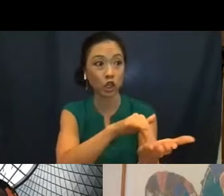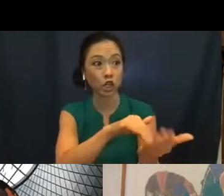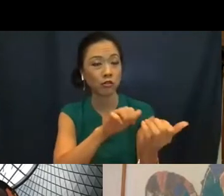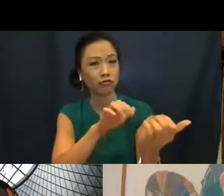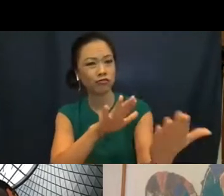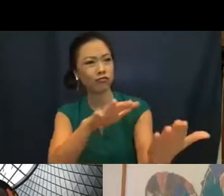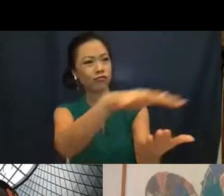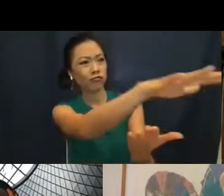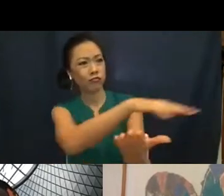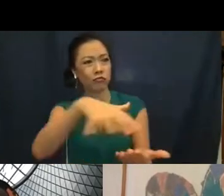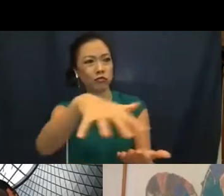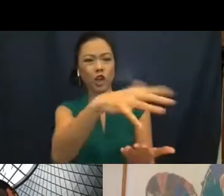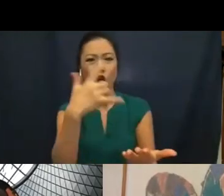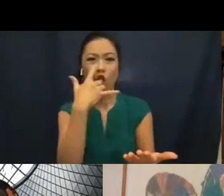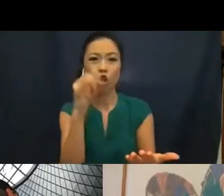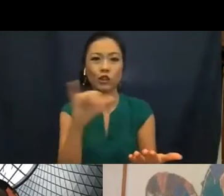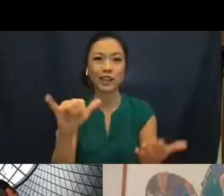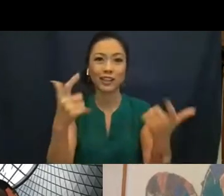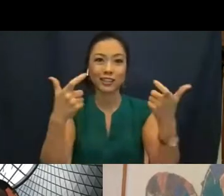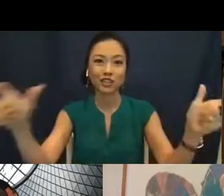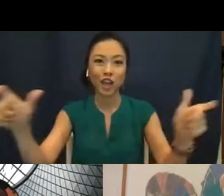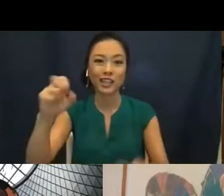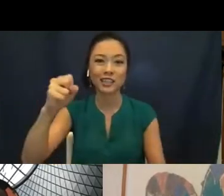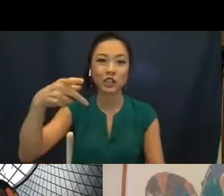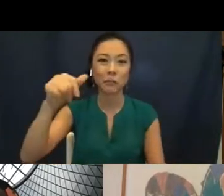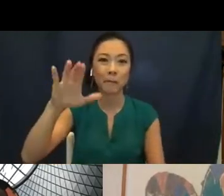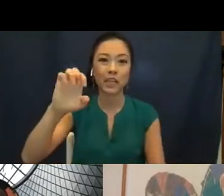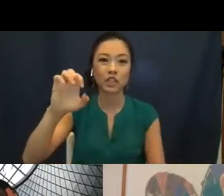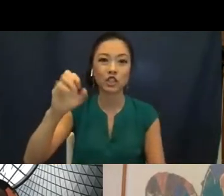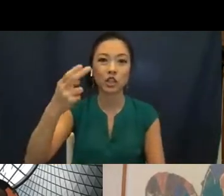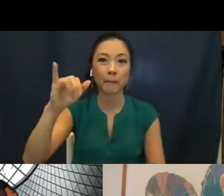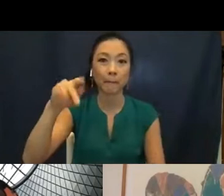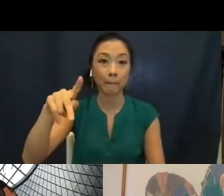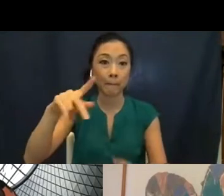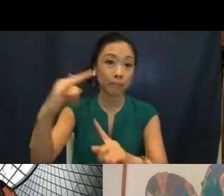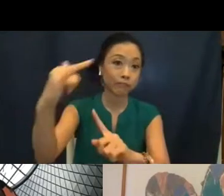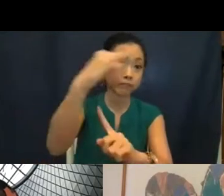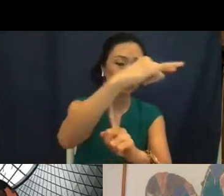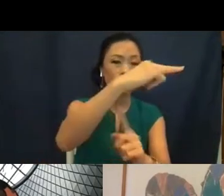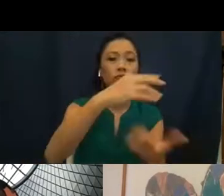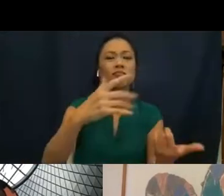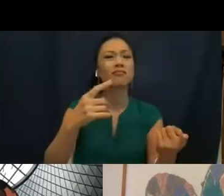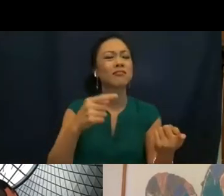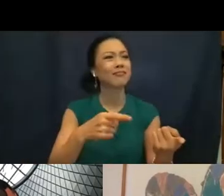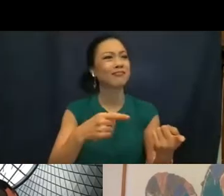spaceship. One of the things I find myself doing often is dispelling this myth the work